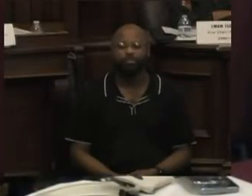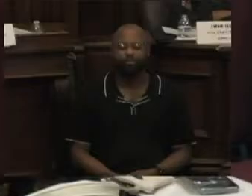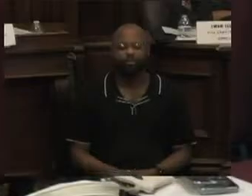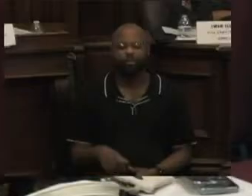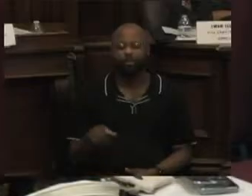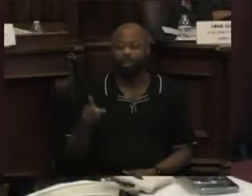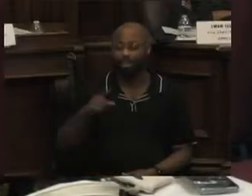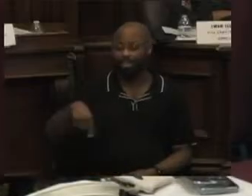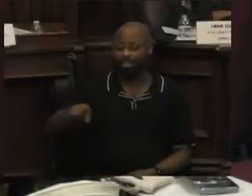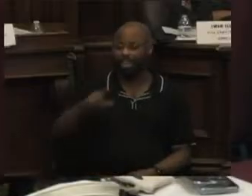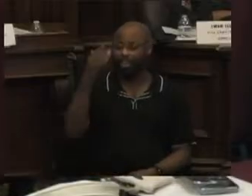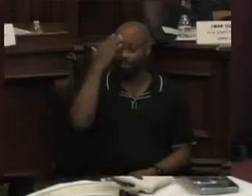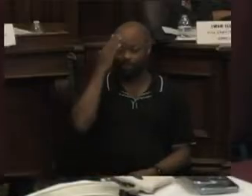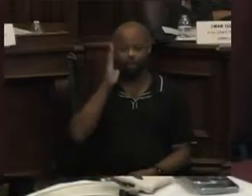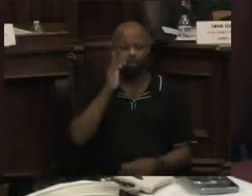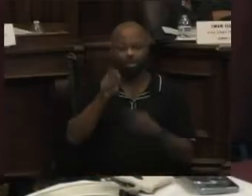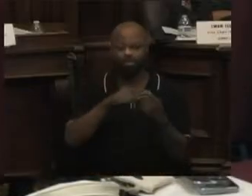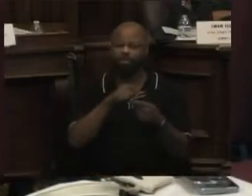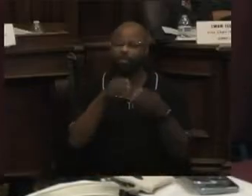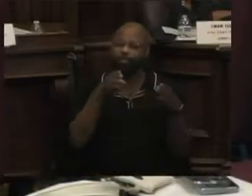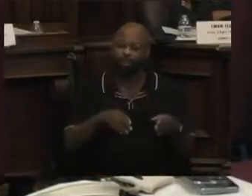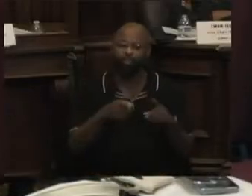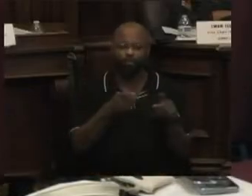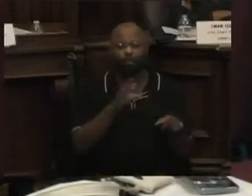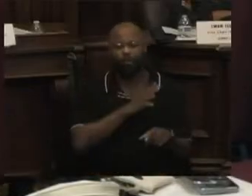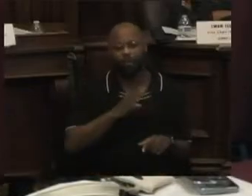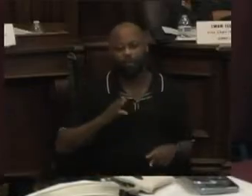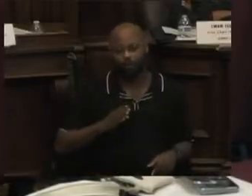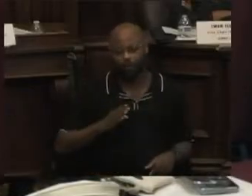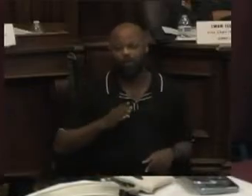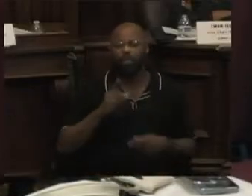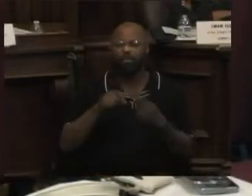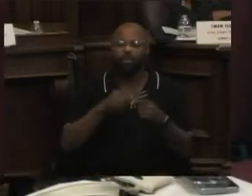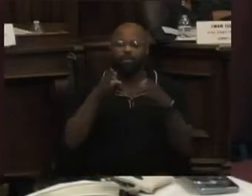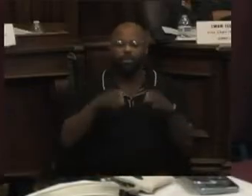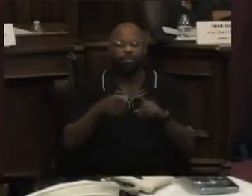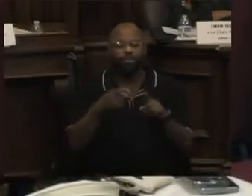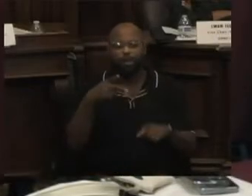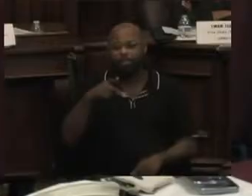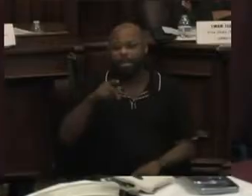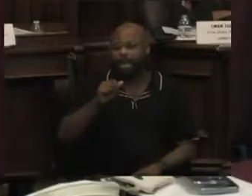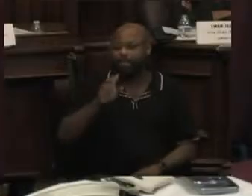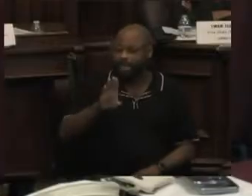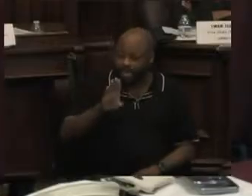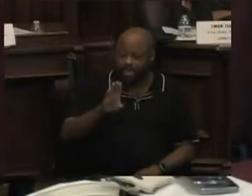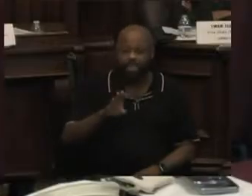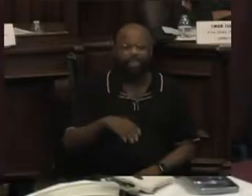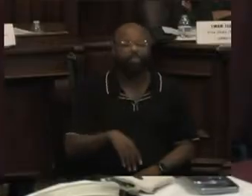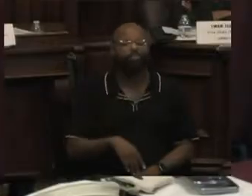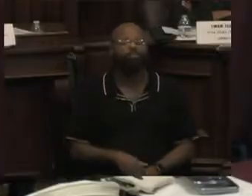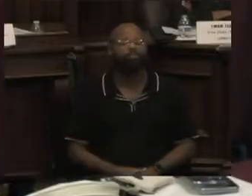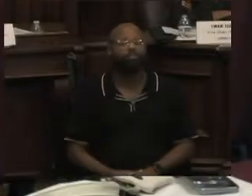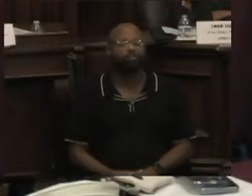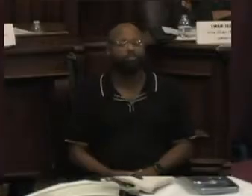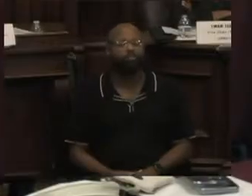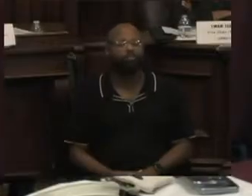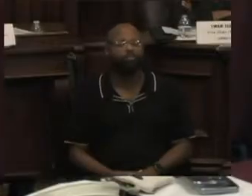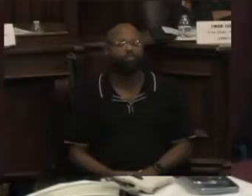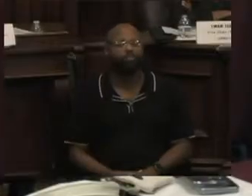communicate with our members where they know that it's going to be a particular person from